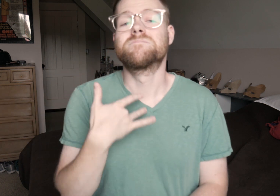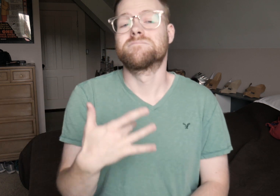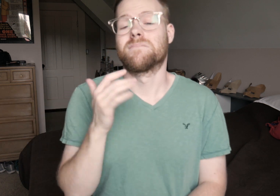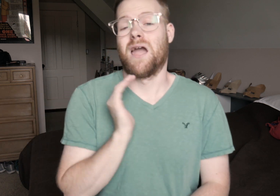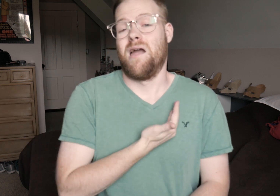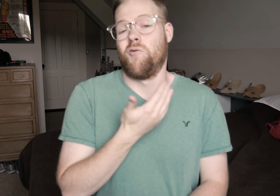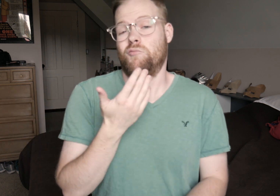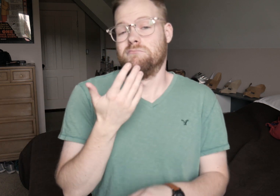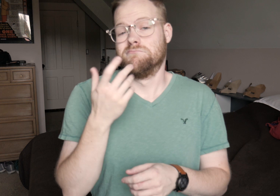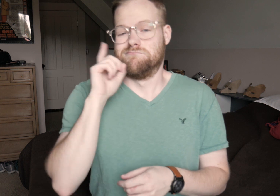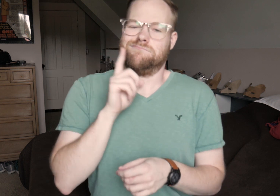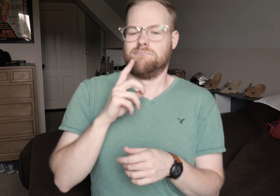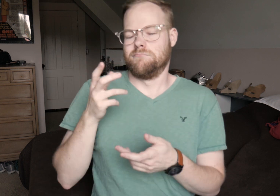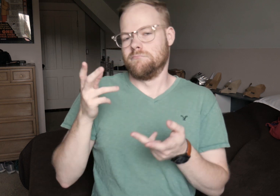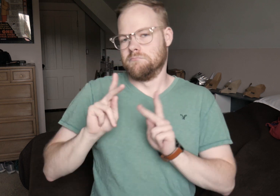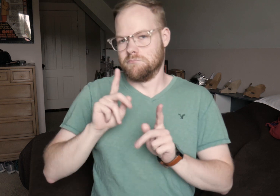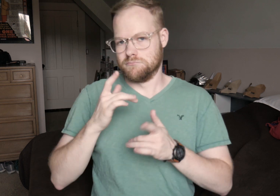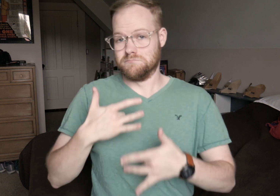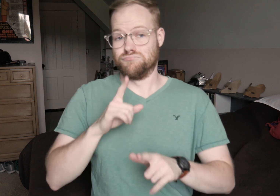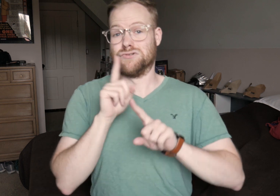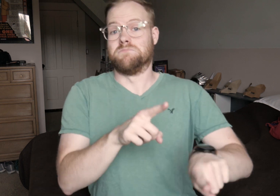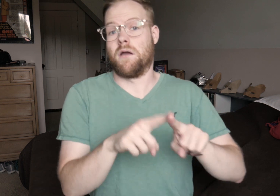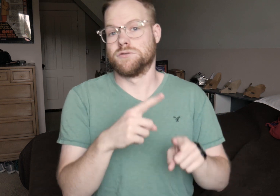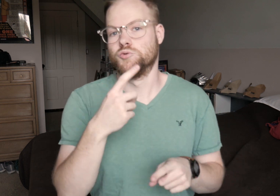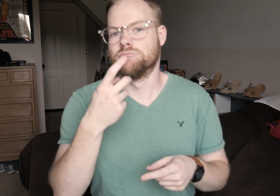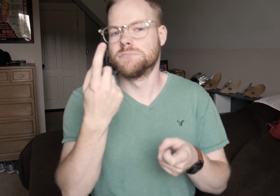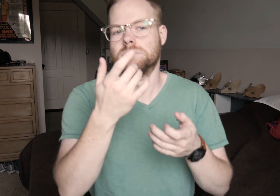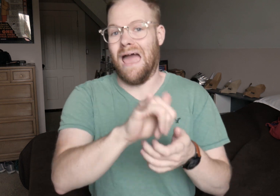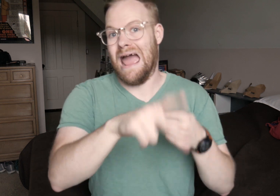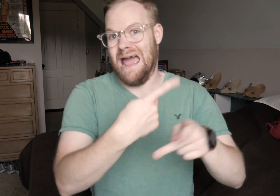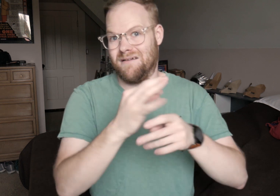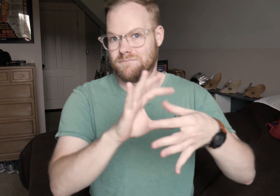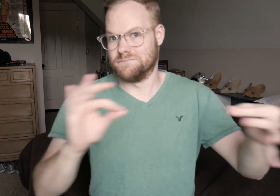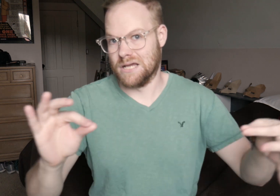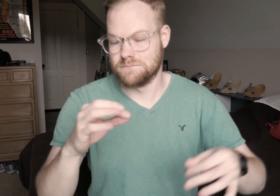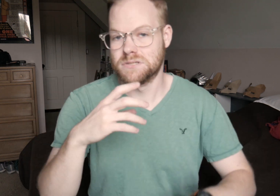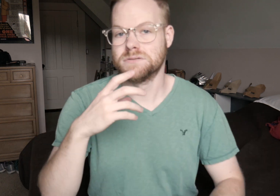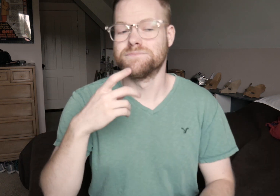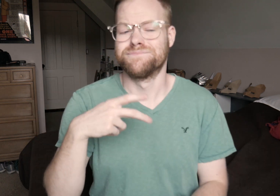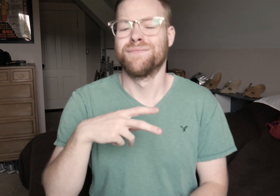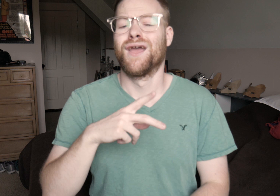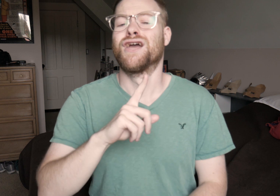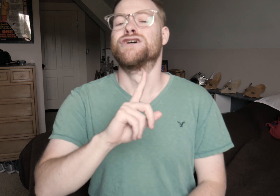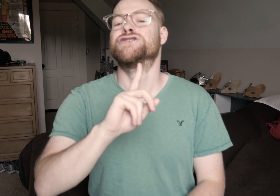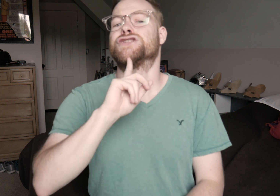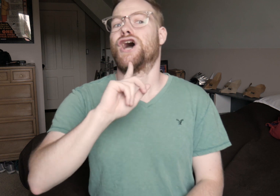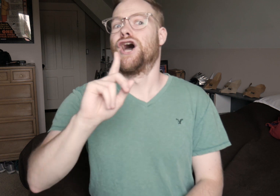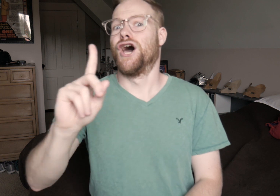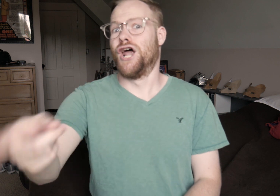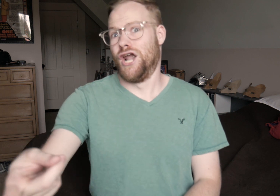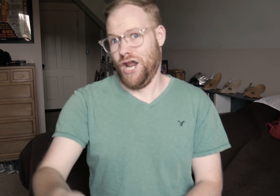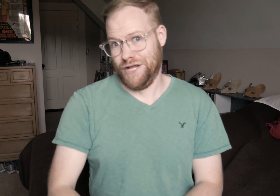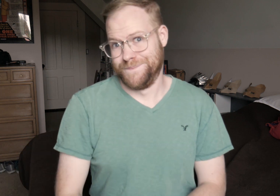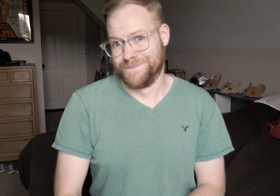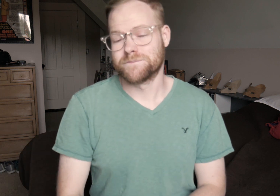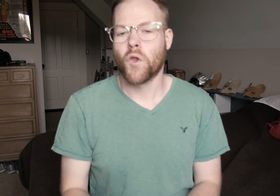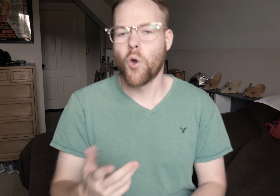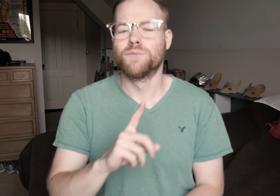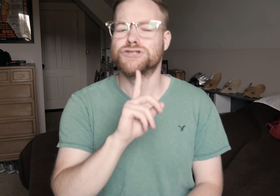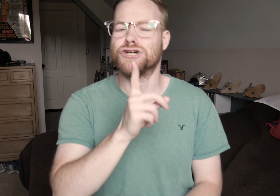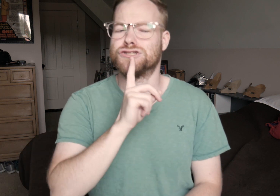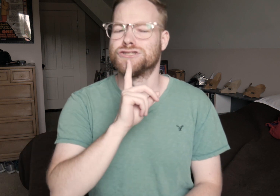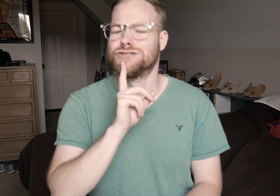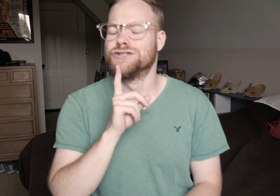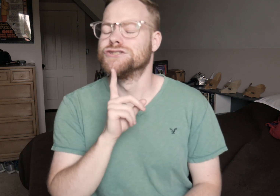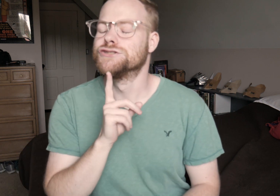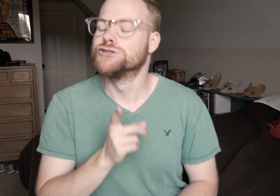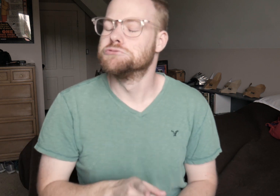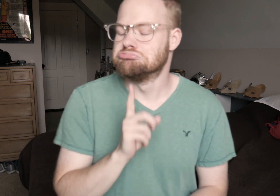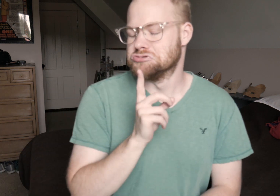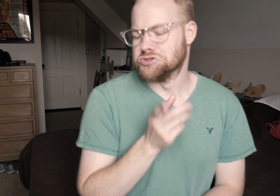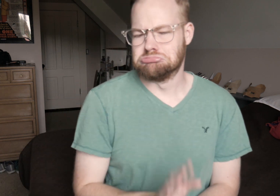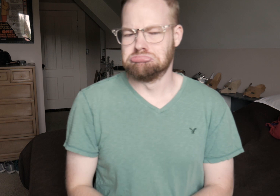Usually, deaf people's response to that kind of statement would be: suuuuuuure. Or sure, sure, sure, sure.